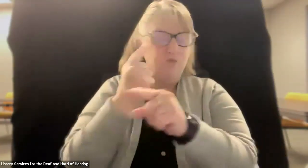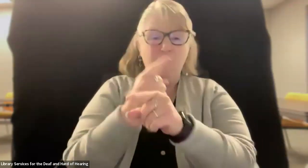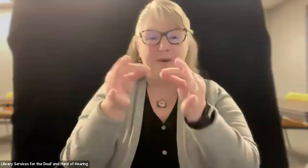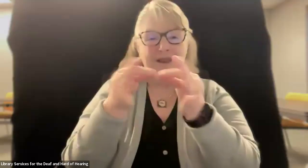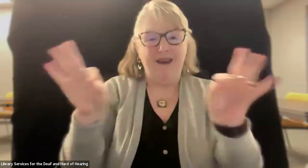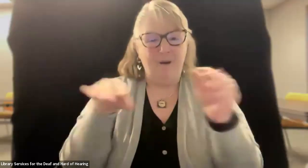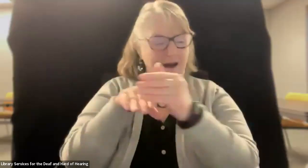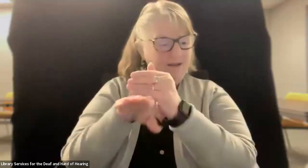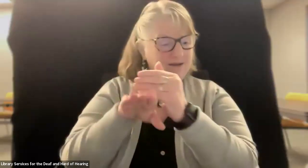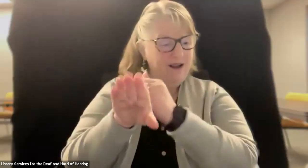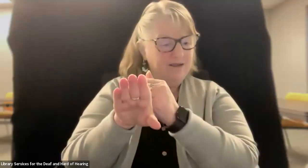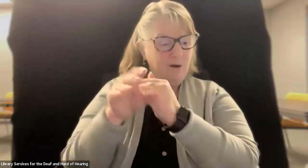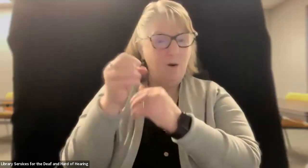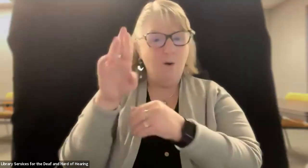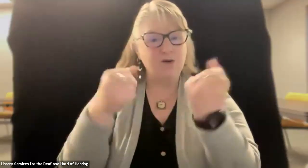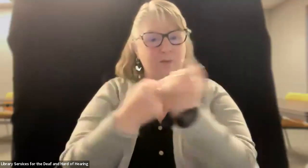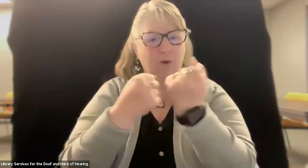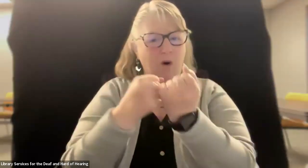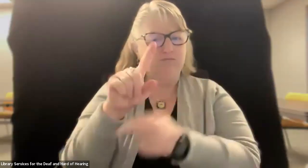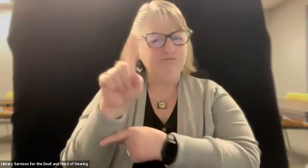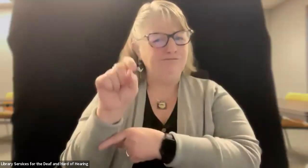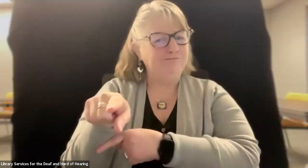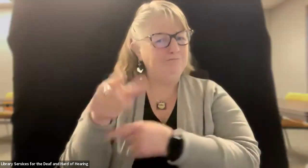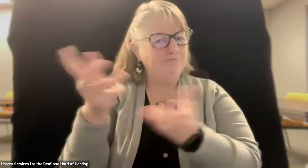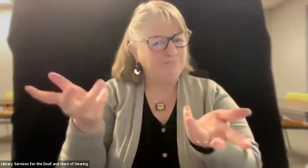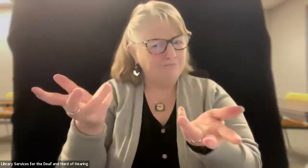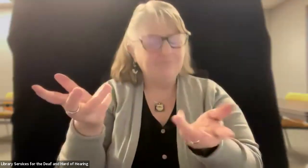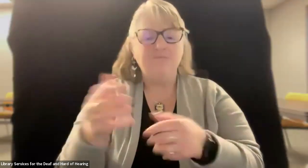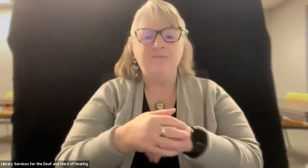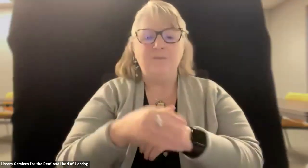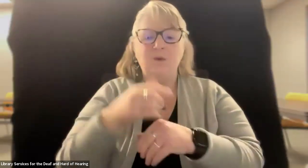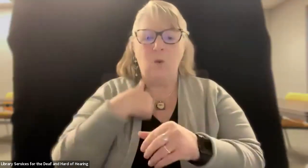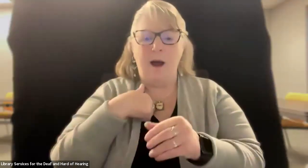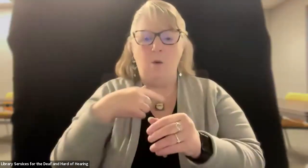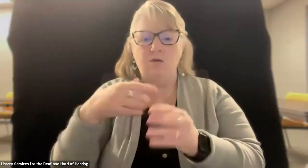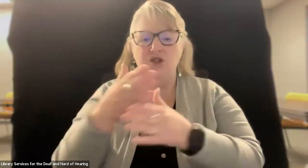isn't receiving appropriate language access or support? So that's the question.